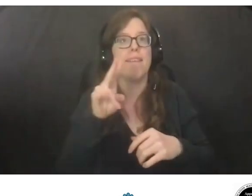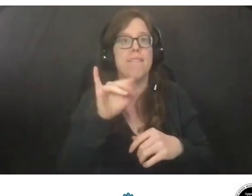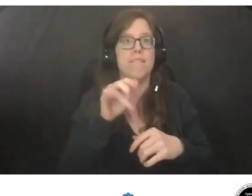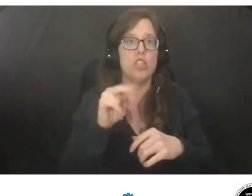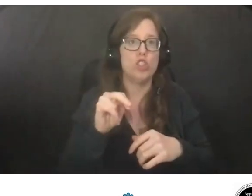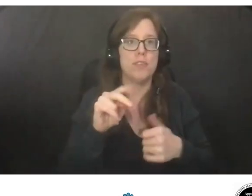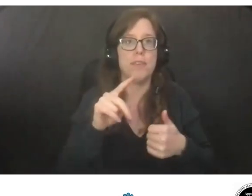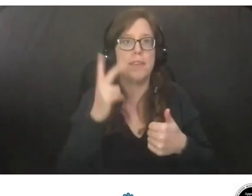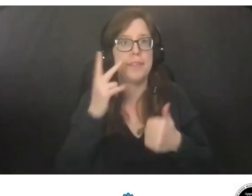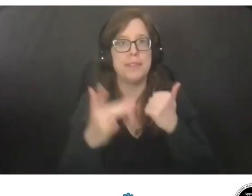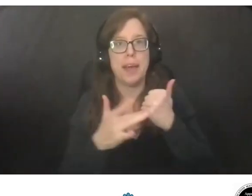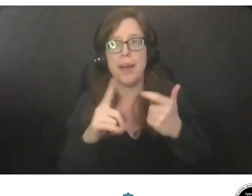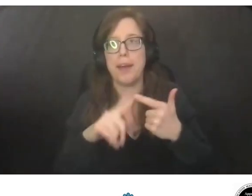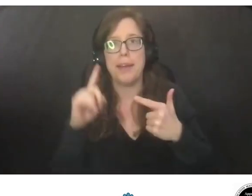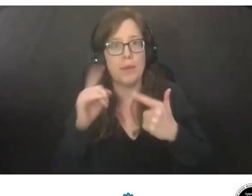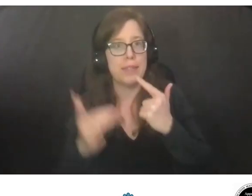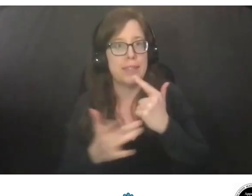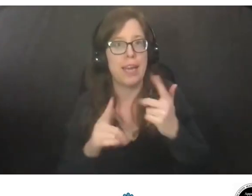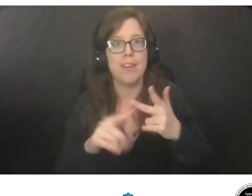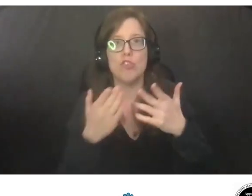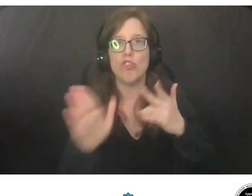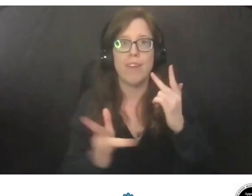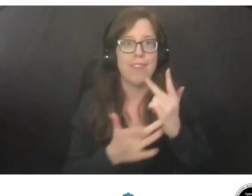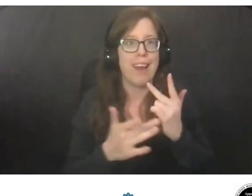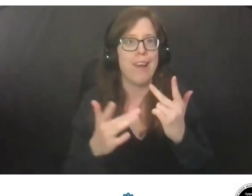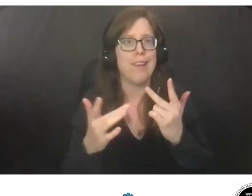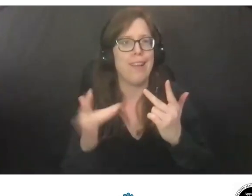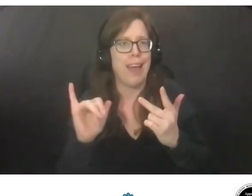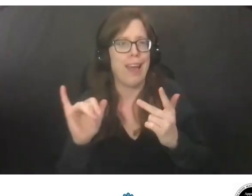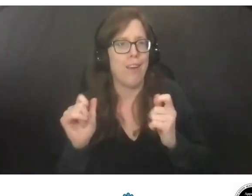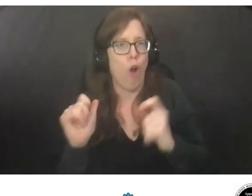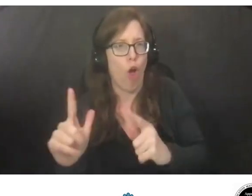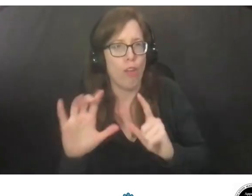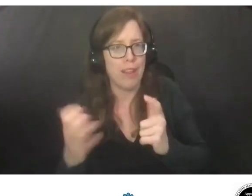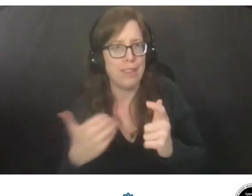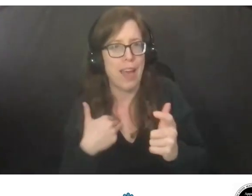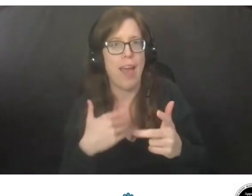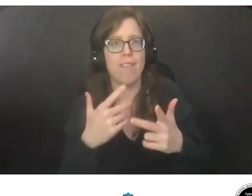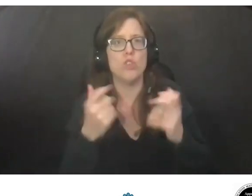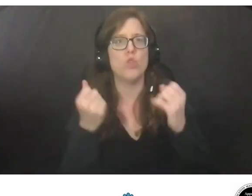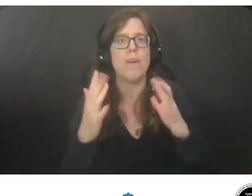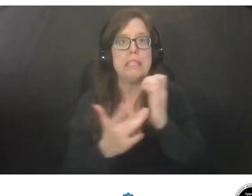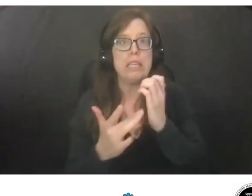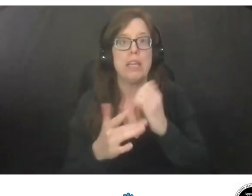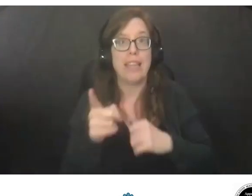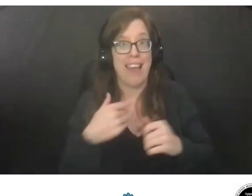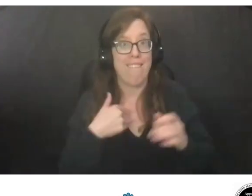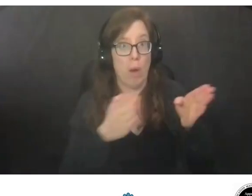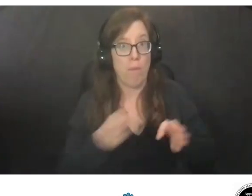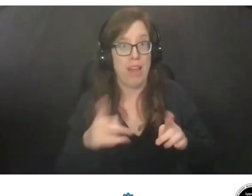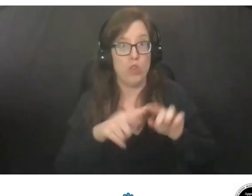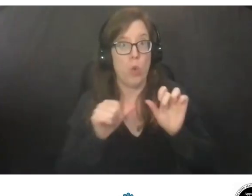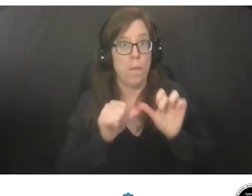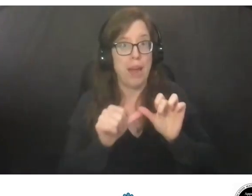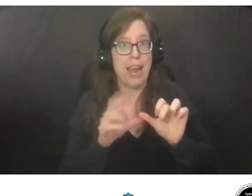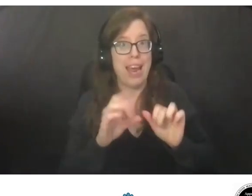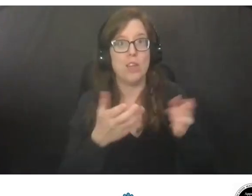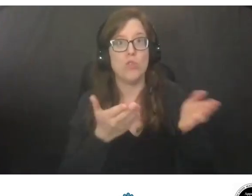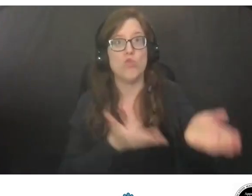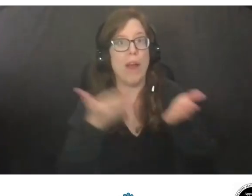have hearing tech. They have general tech that everybody has. They have so much tech. Do they have a plan to maintain it and transport it,